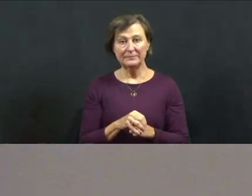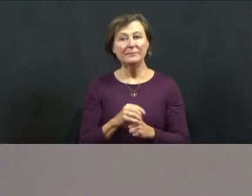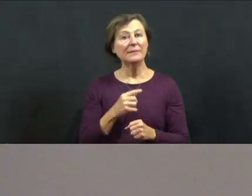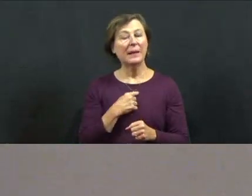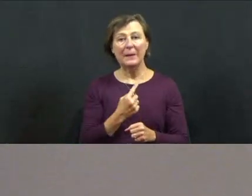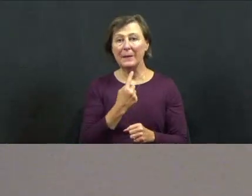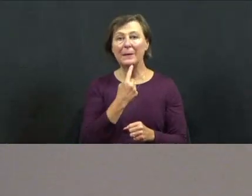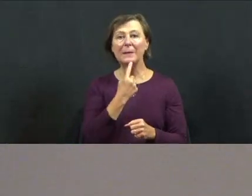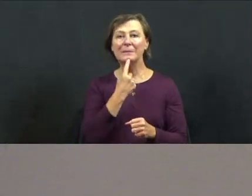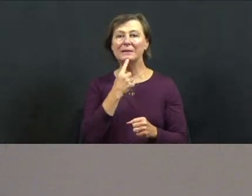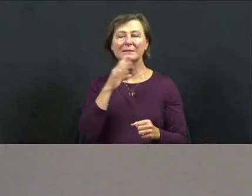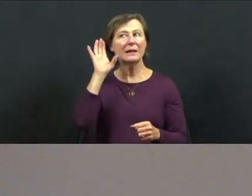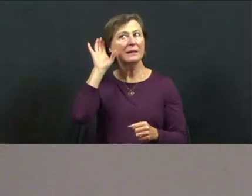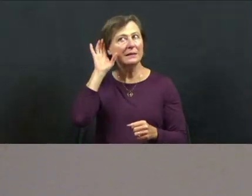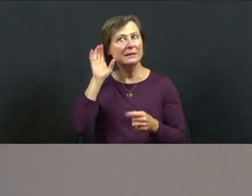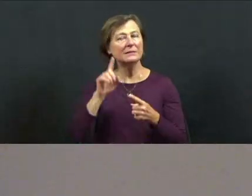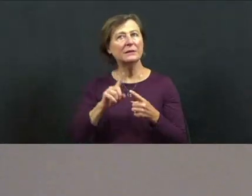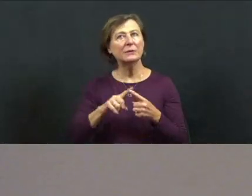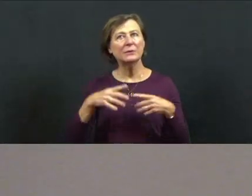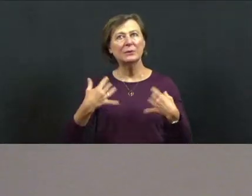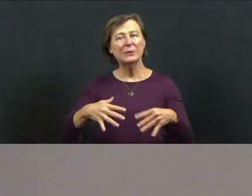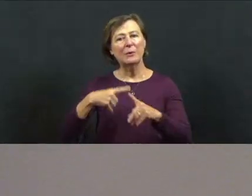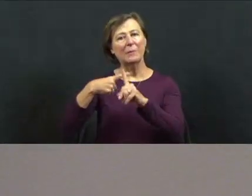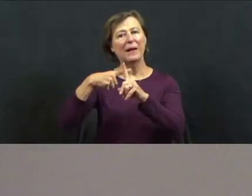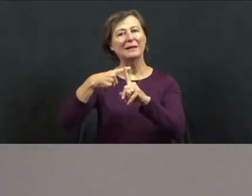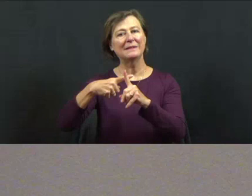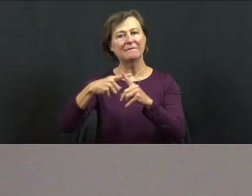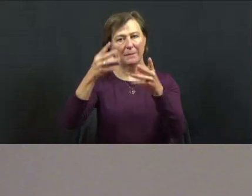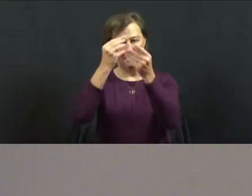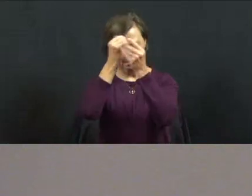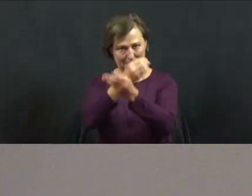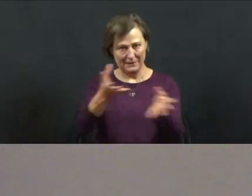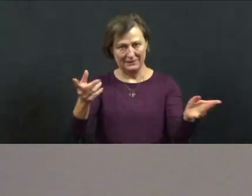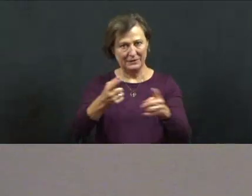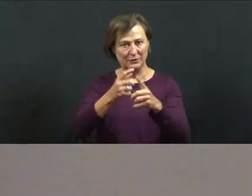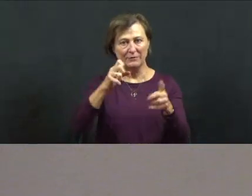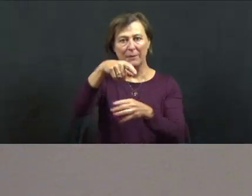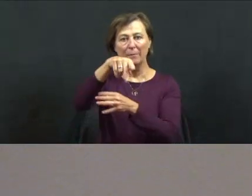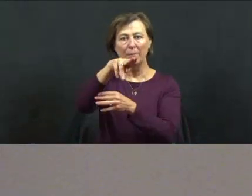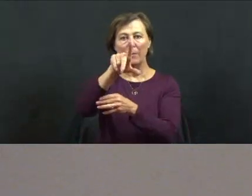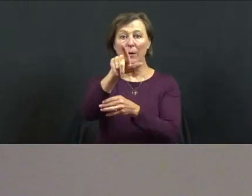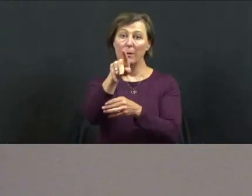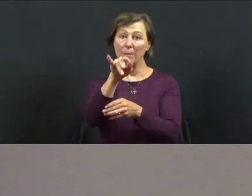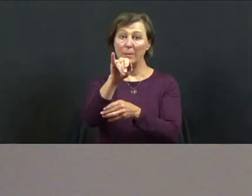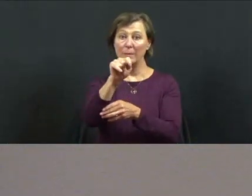message coming from the pulpit. I miss looking around to find you,